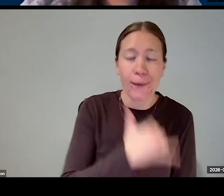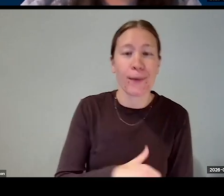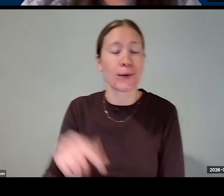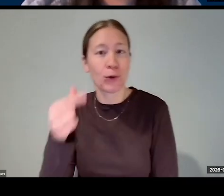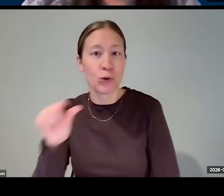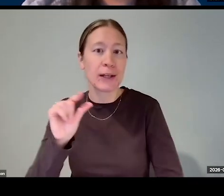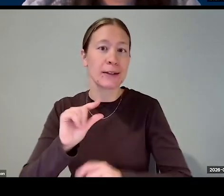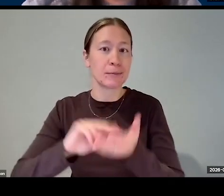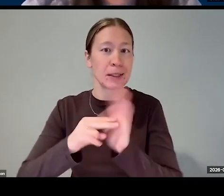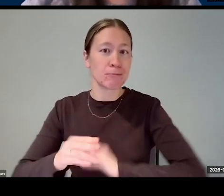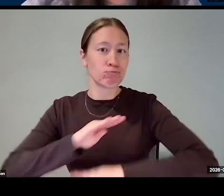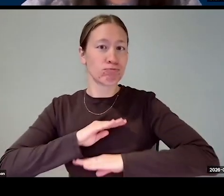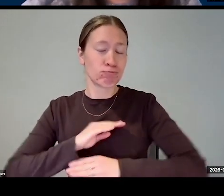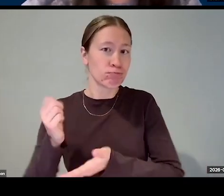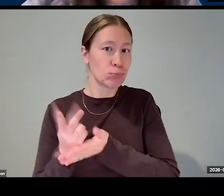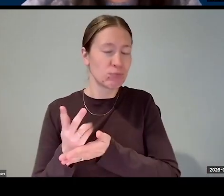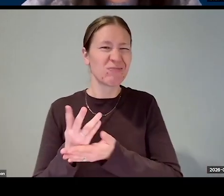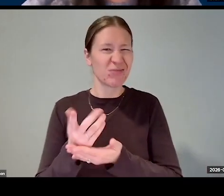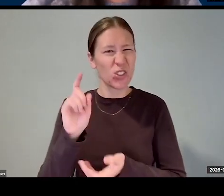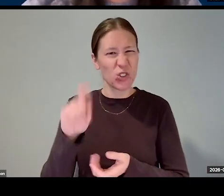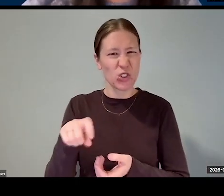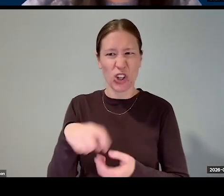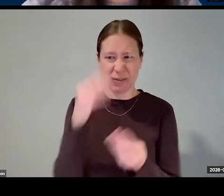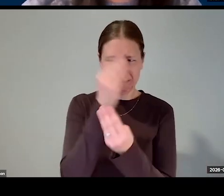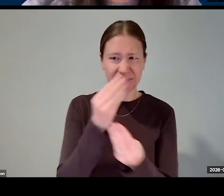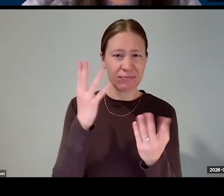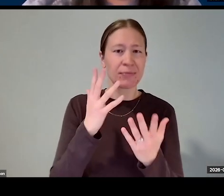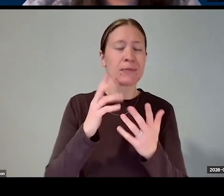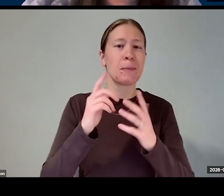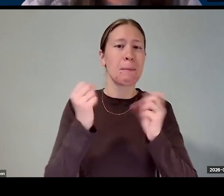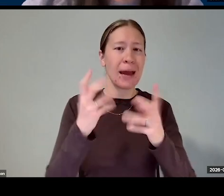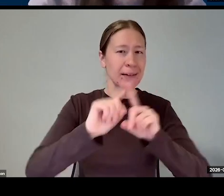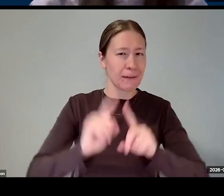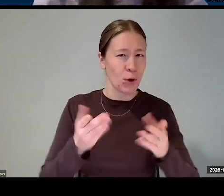you wanna make sure there are multiple ways to understand that visual cue.